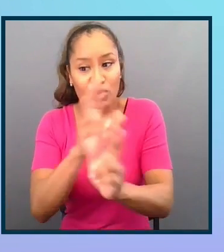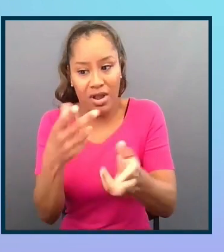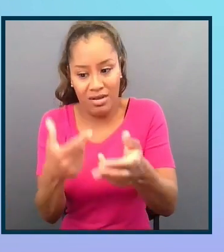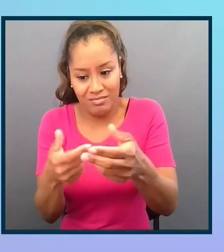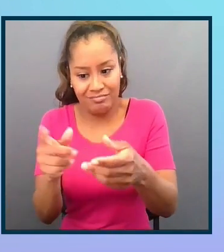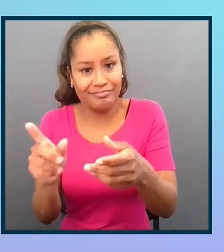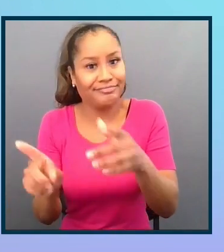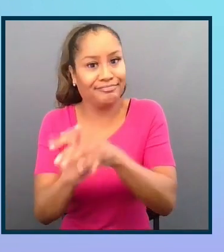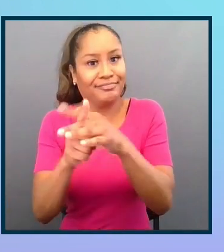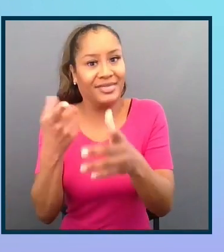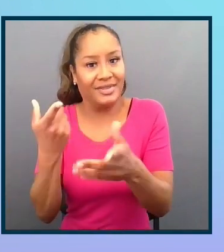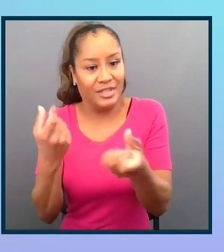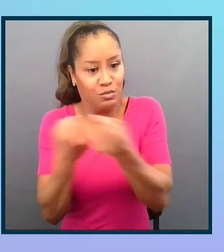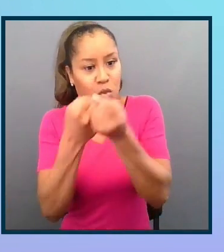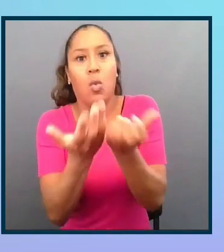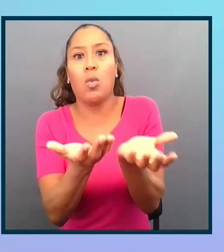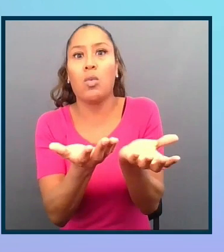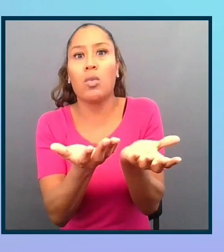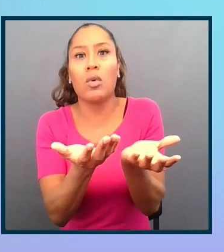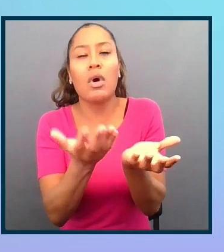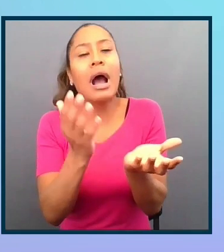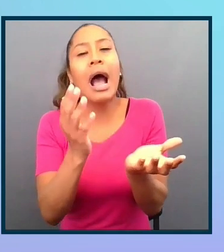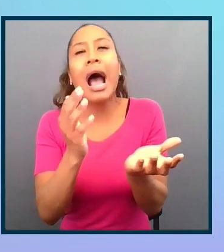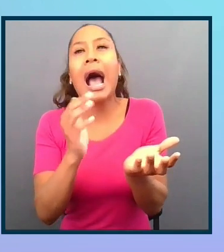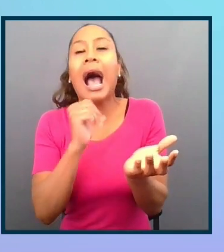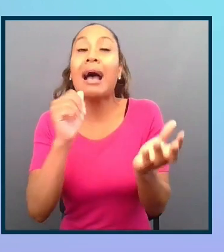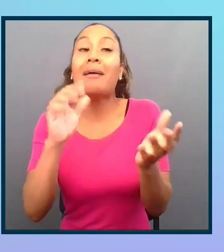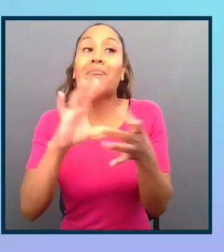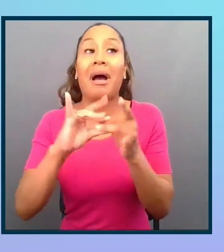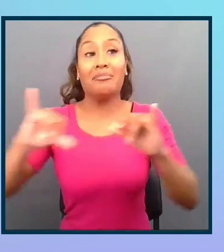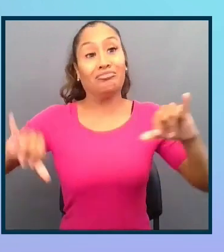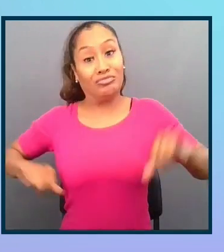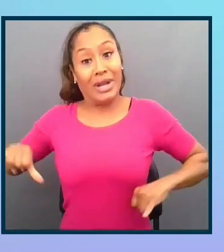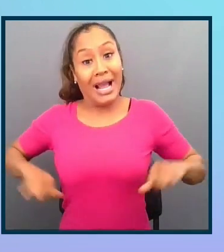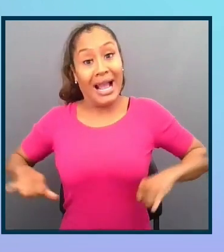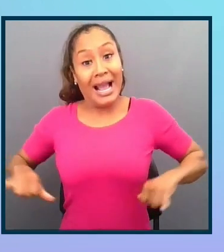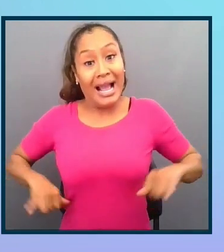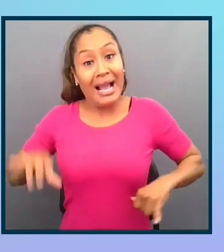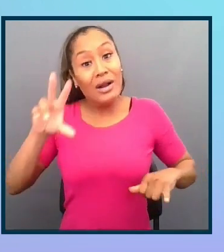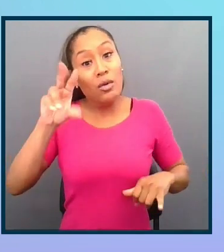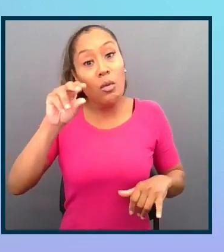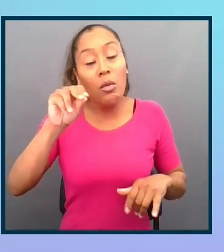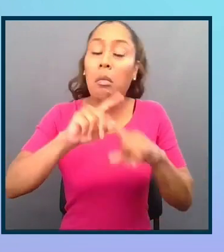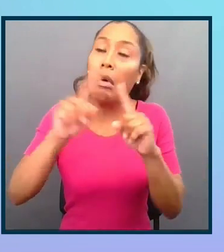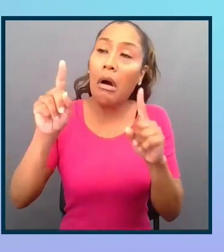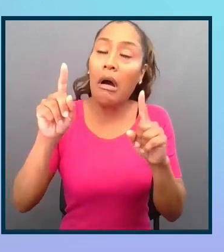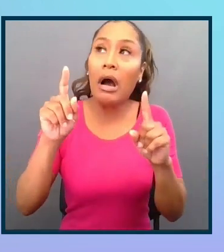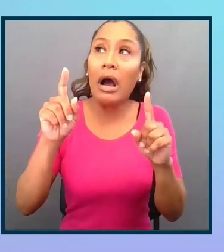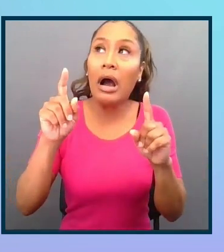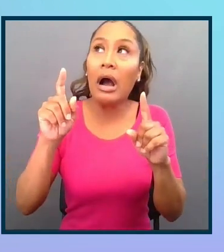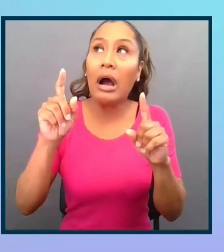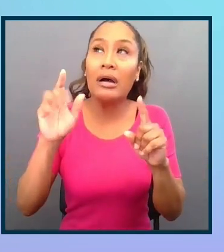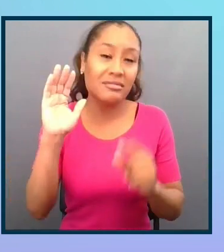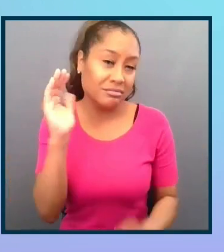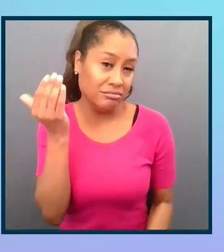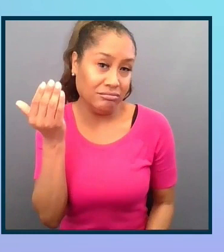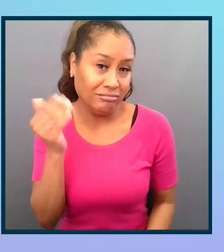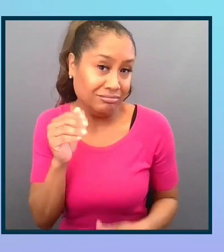And I don't wanna toot my own horn, but I think, I think that it seems like designers I work with,